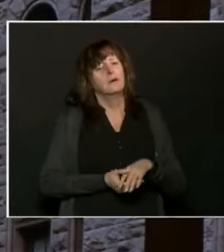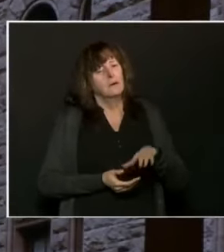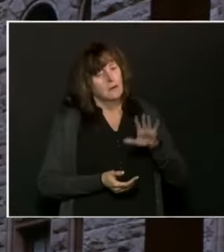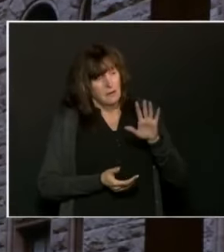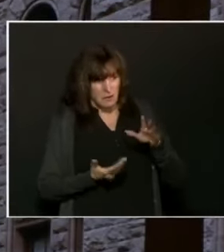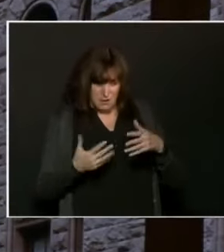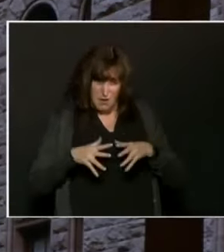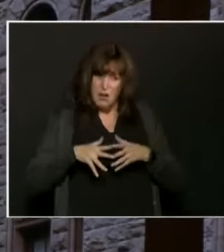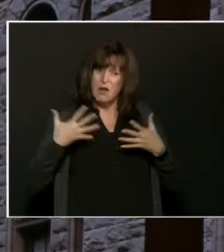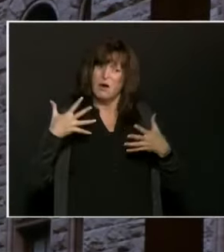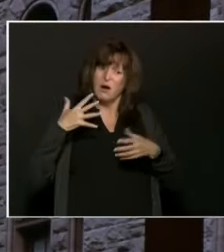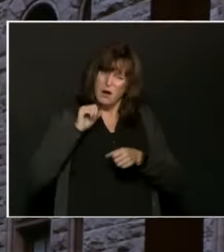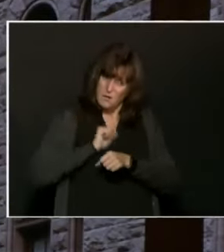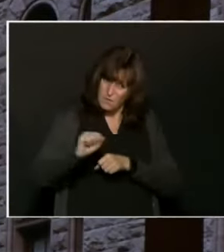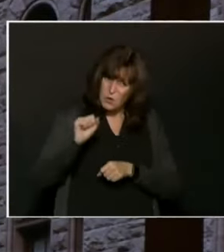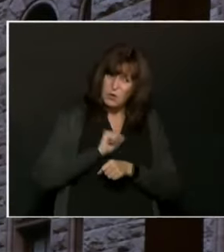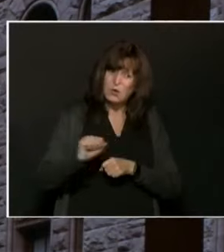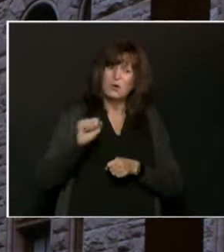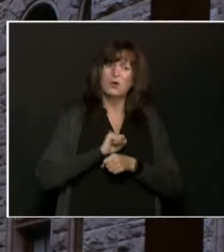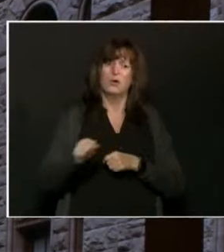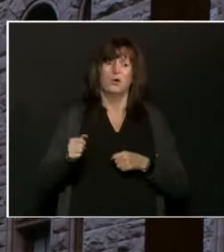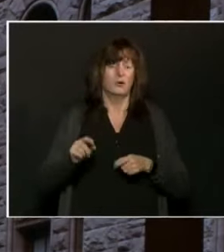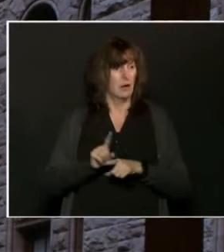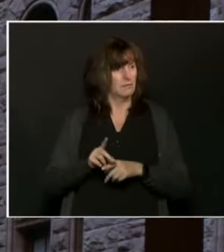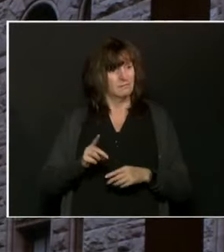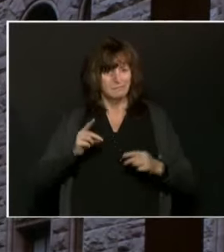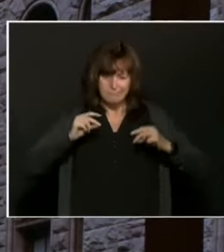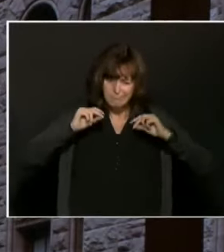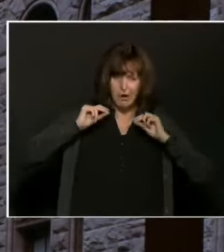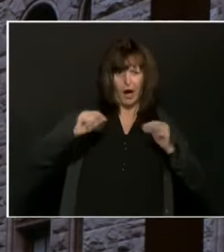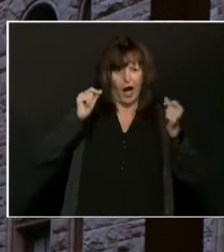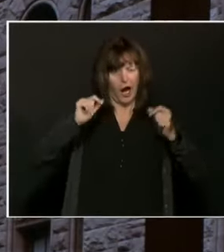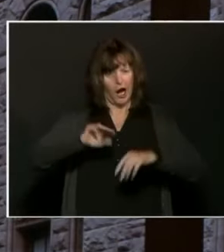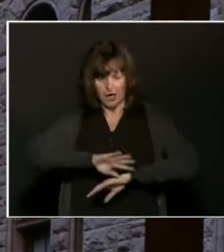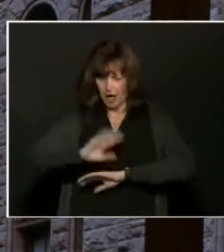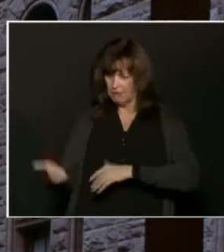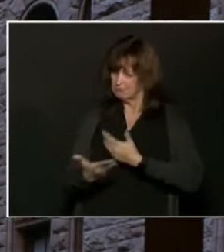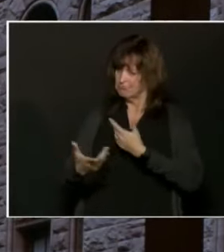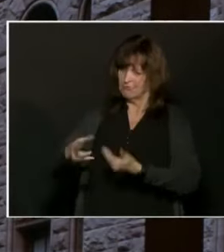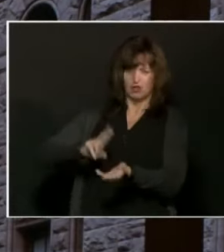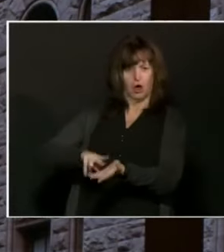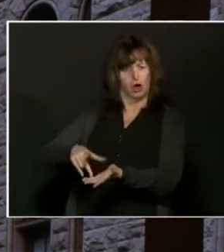THERE IS LOT OF WORK